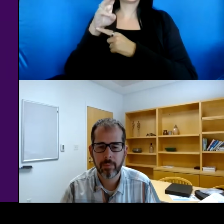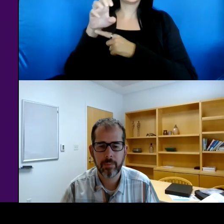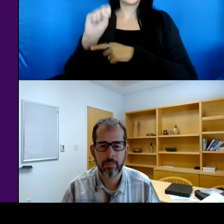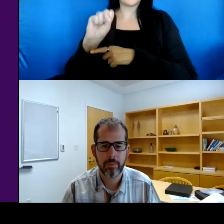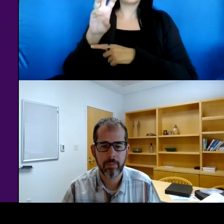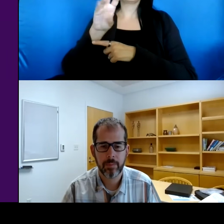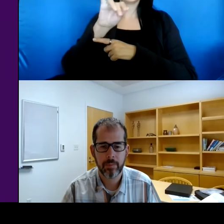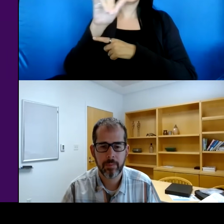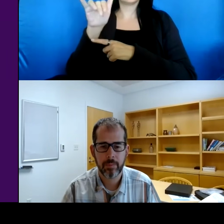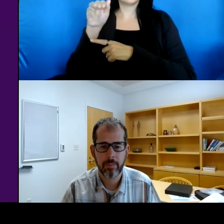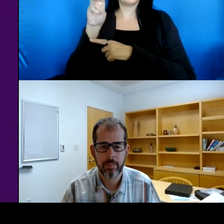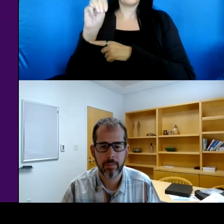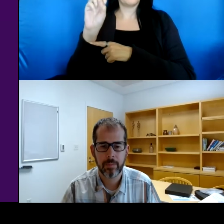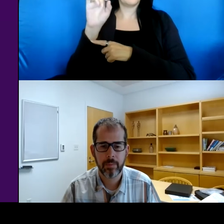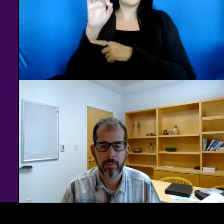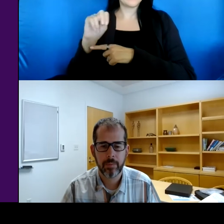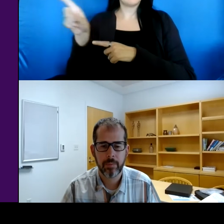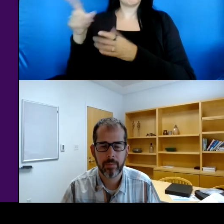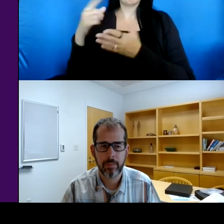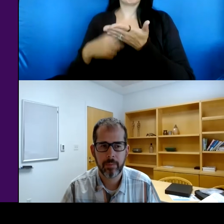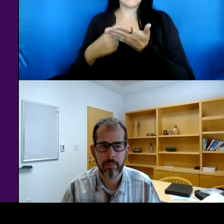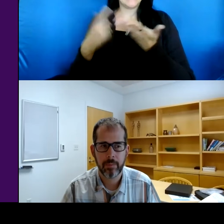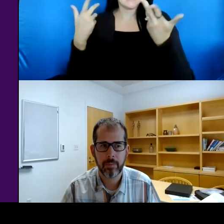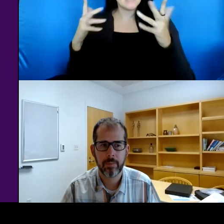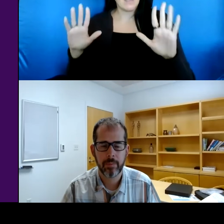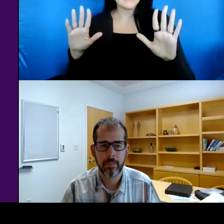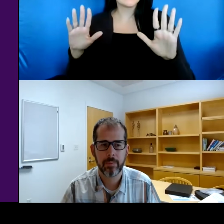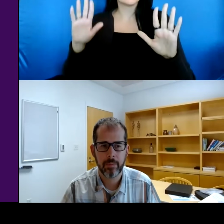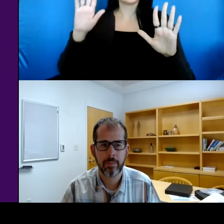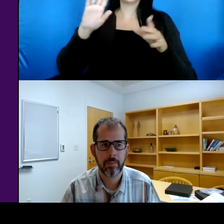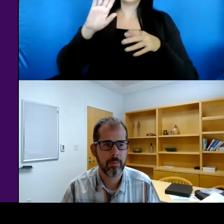different things for different tasks, and that is the key take away there.